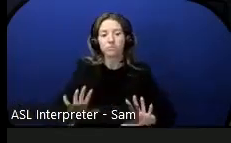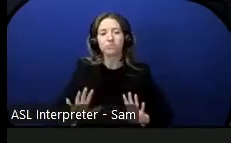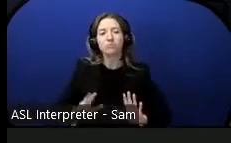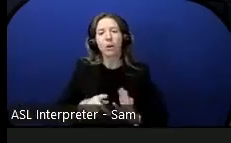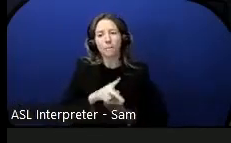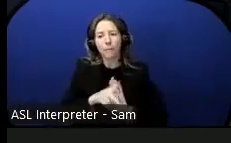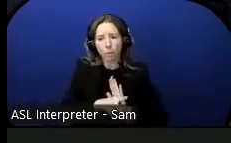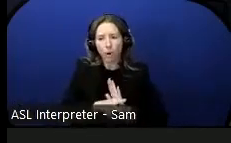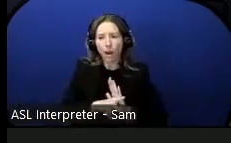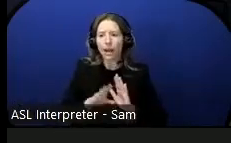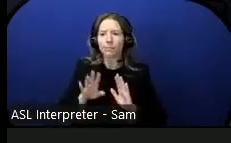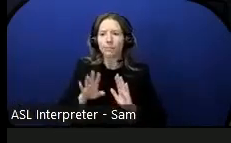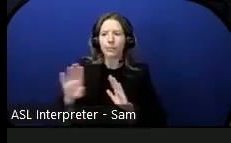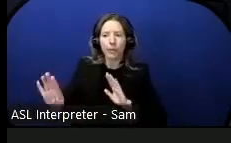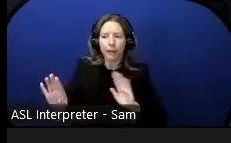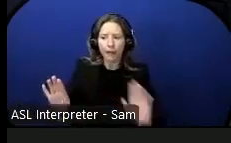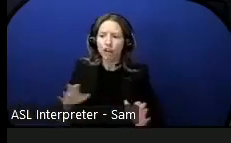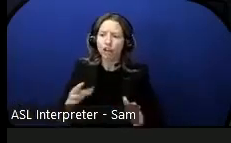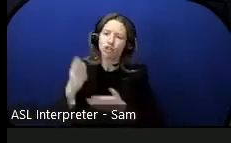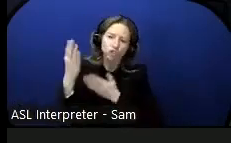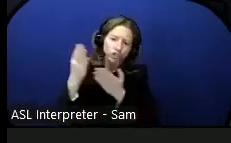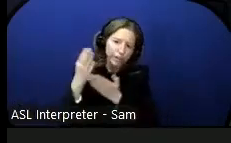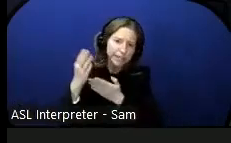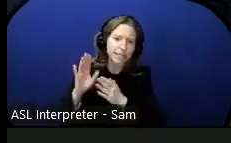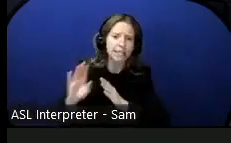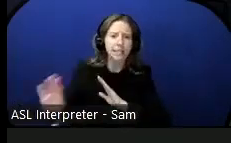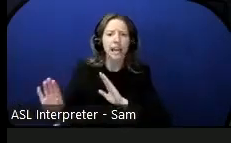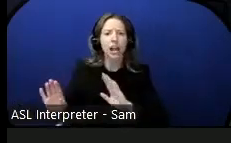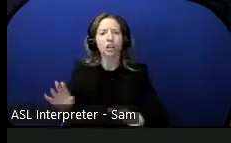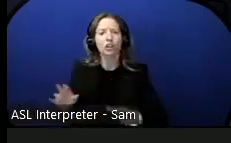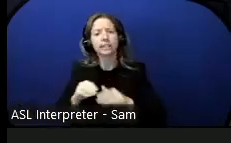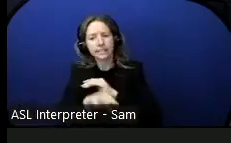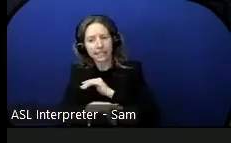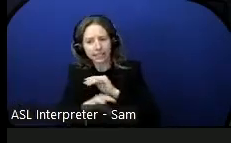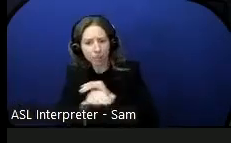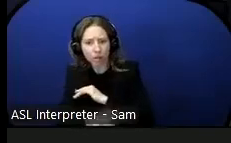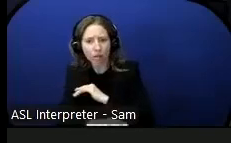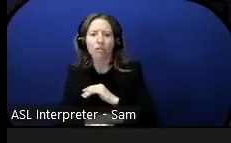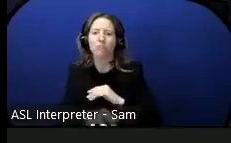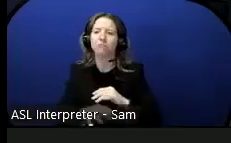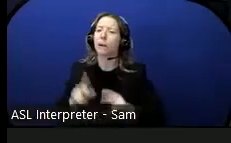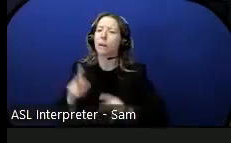but this is about enhancing the accessibility of everything for citizens,